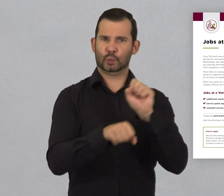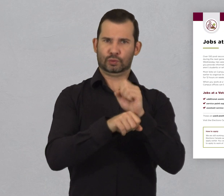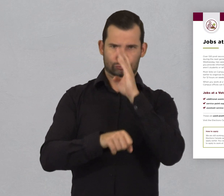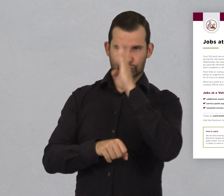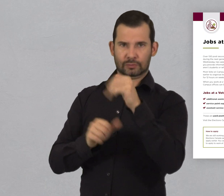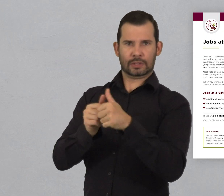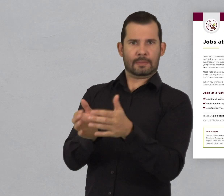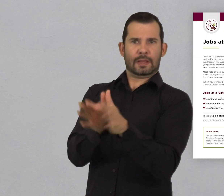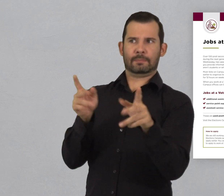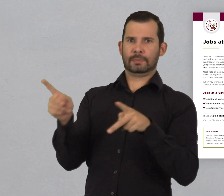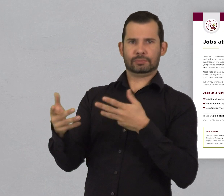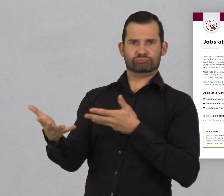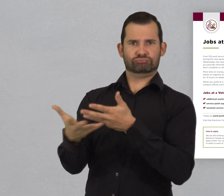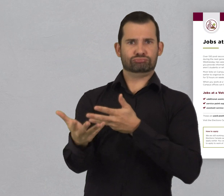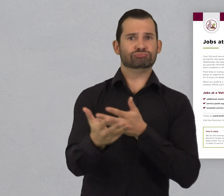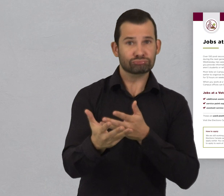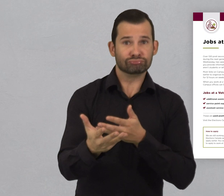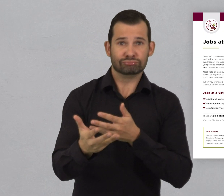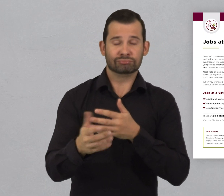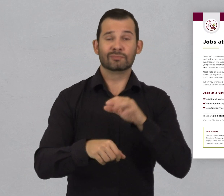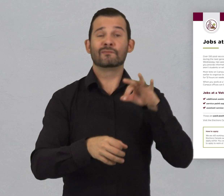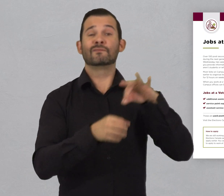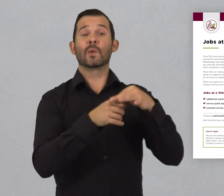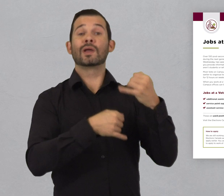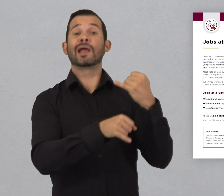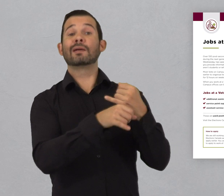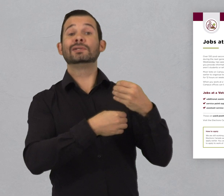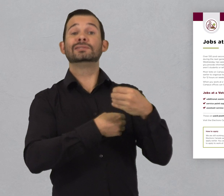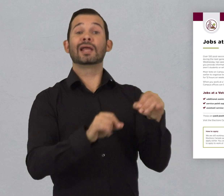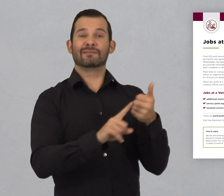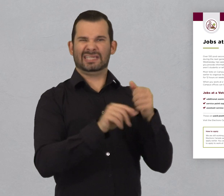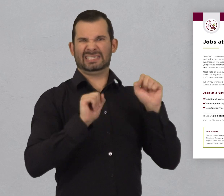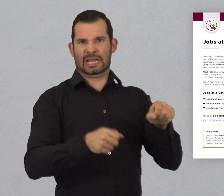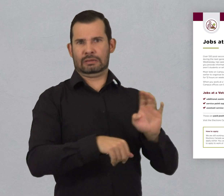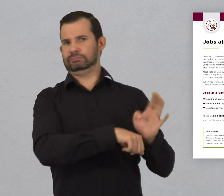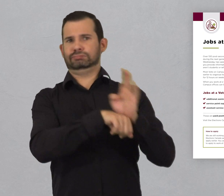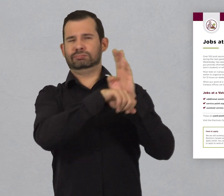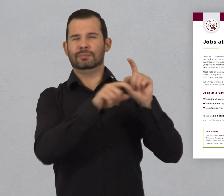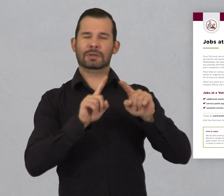you work directly with the public. Vote on Campus offices can be busy at times,